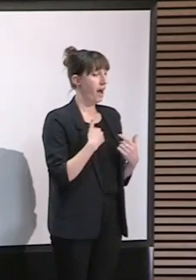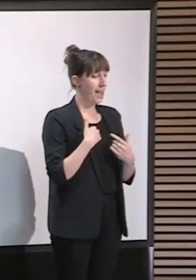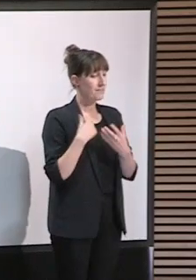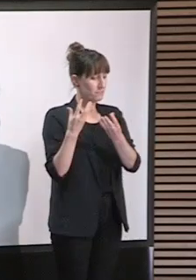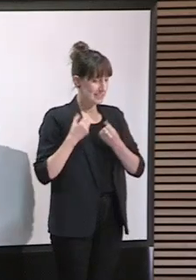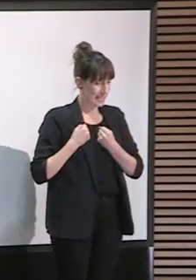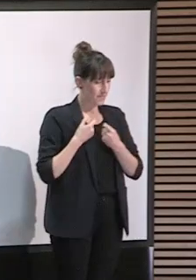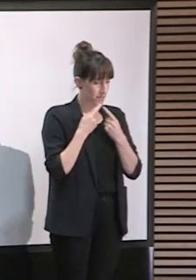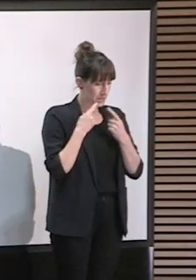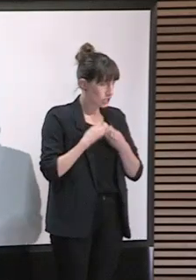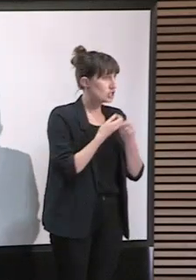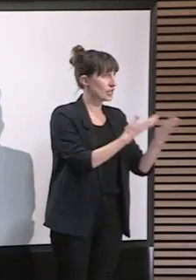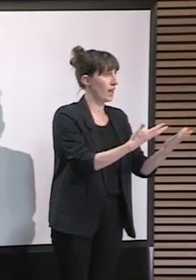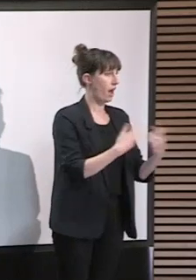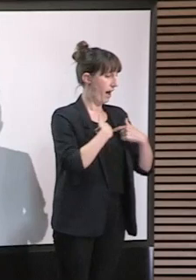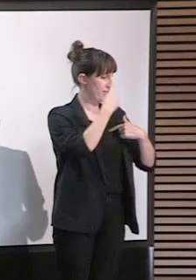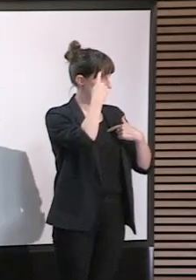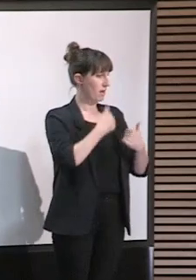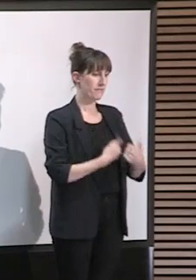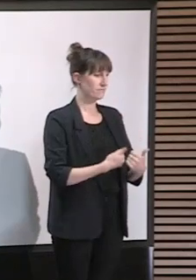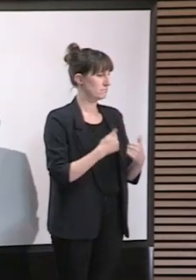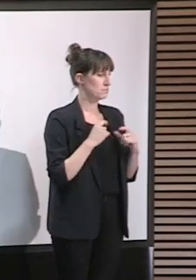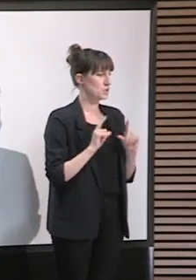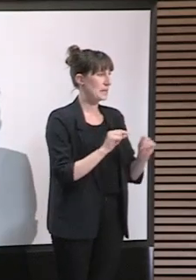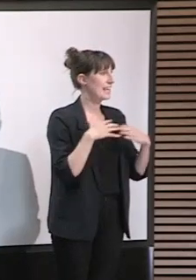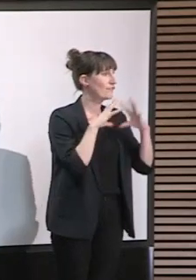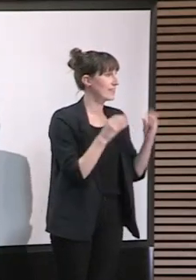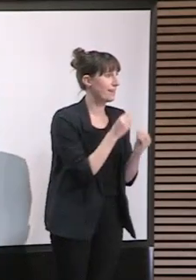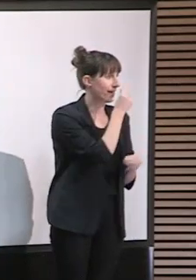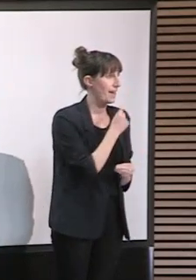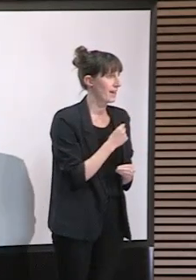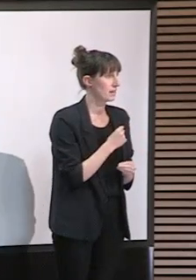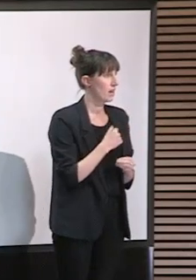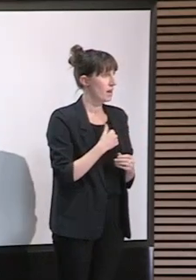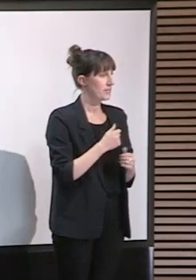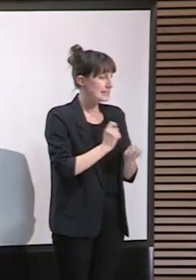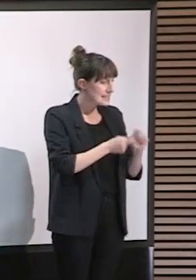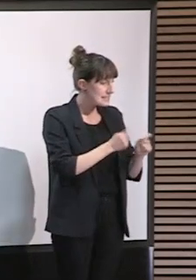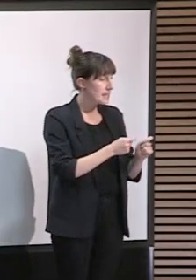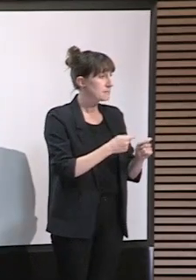In this regard, I have shared the information that I have been given. I think I have been